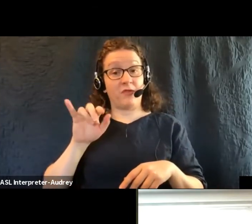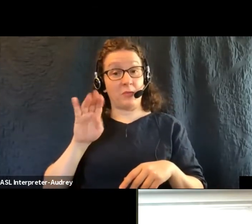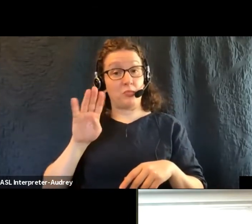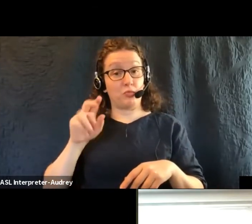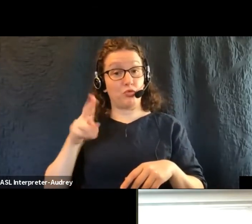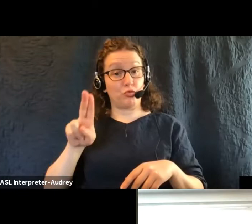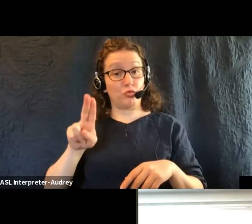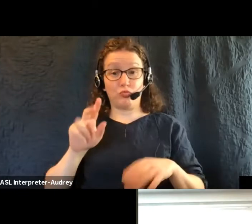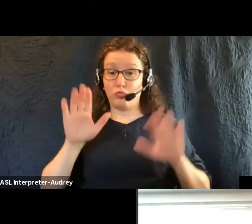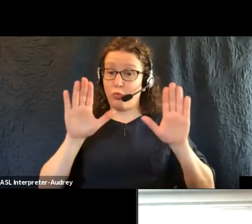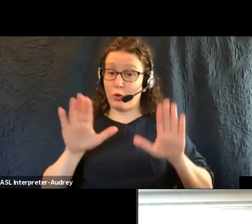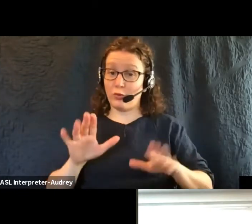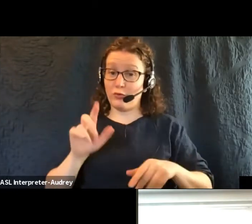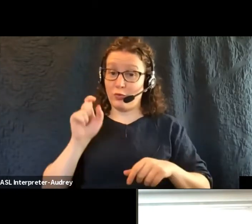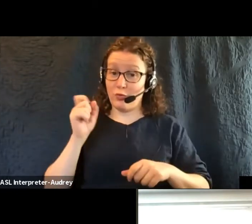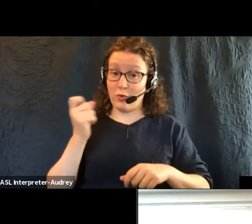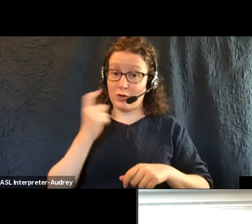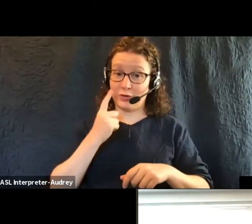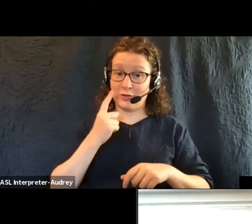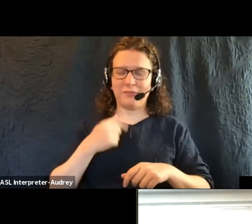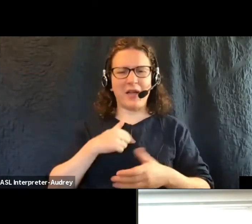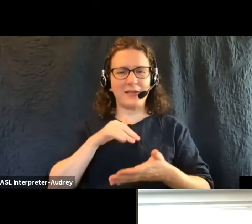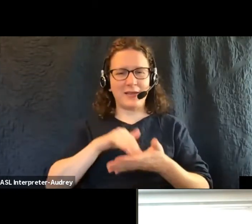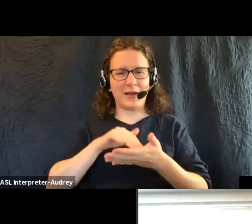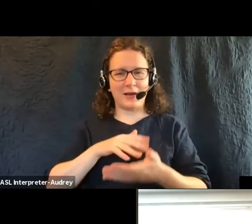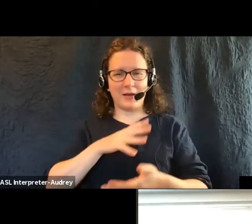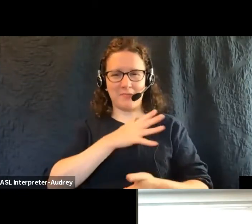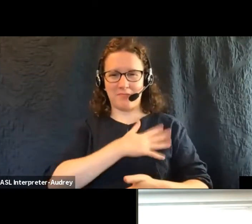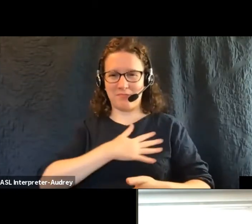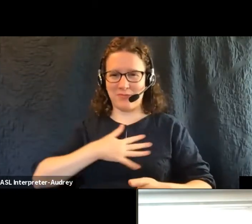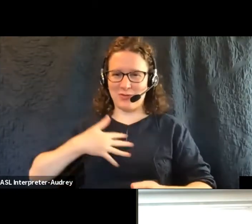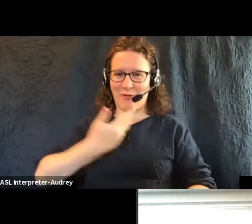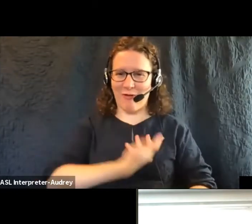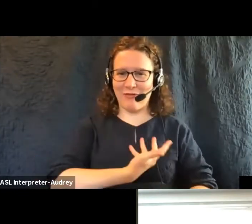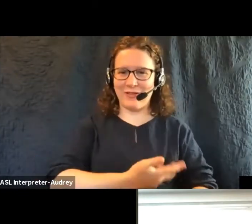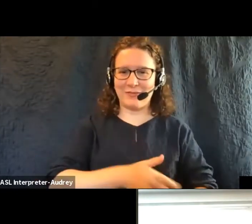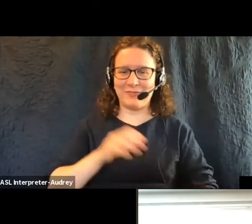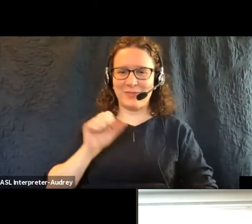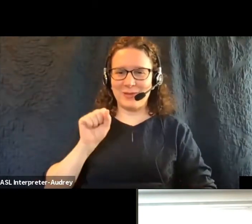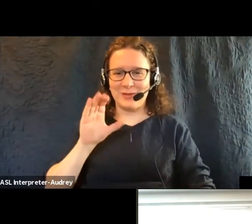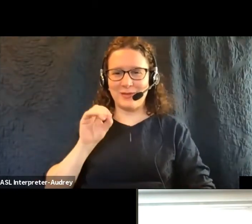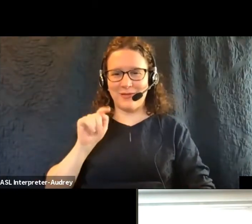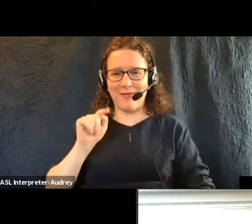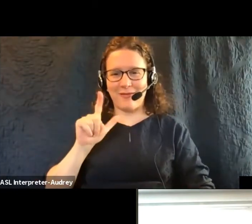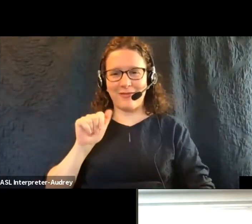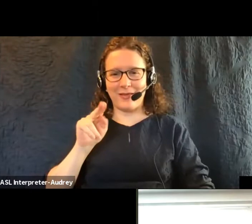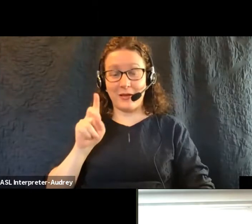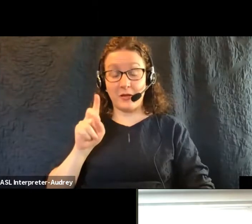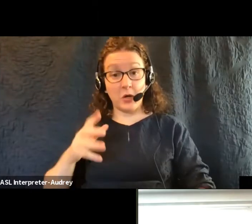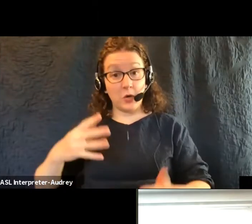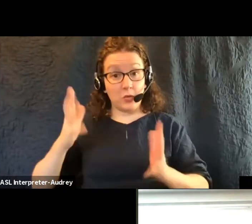So I studied in Scotland, we know that when we talk about UK it covers England, Scotland, Wales and